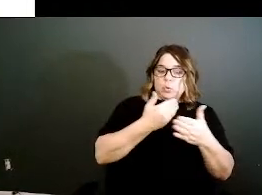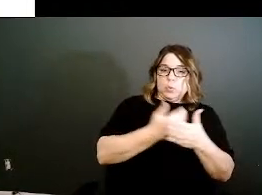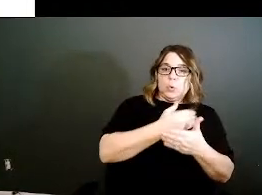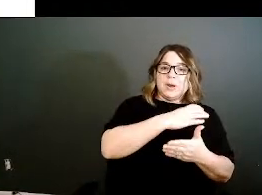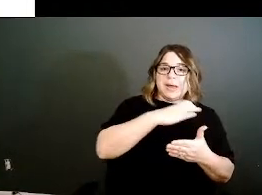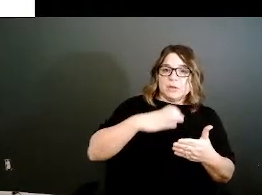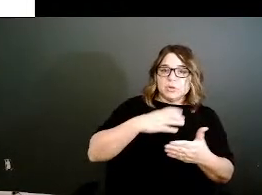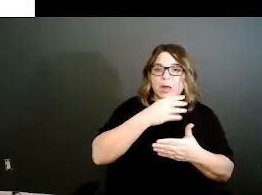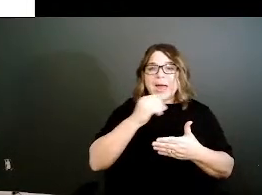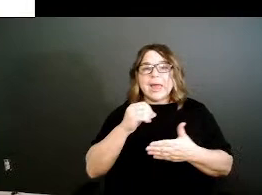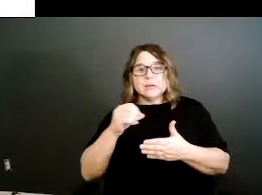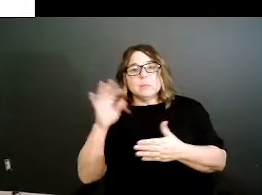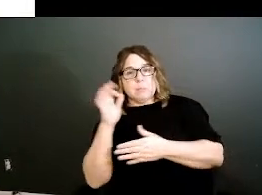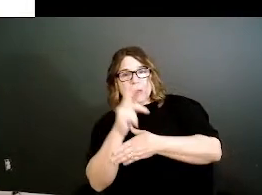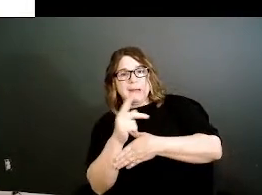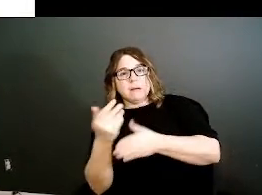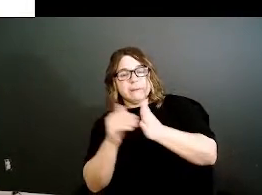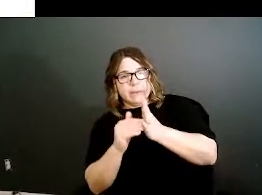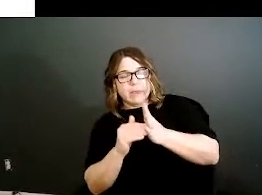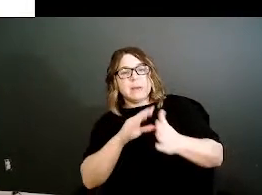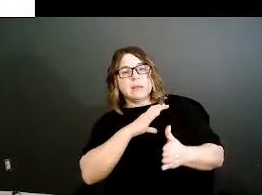SOLUTION FOR HOW WE WORK BETTER, SUCH AS SUPPORT LIKE